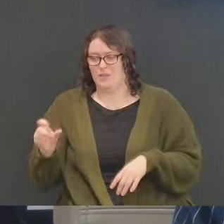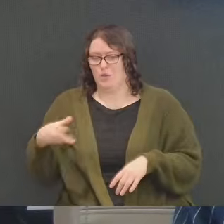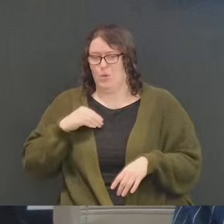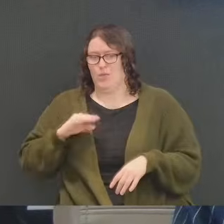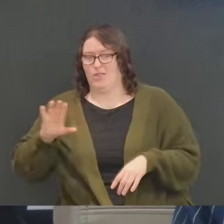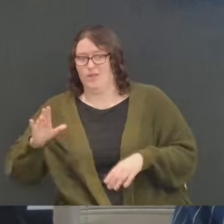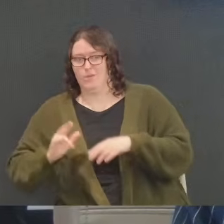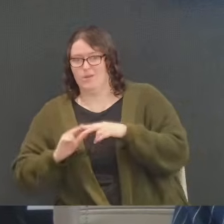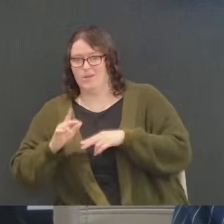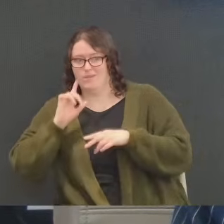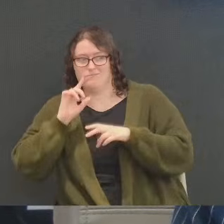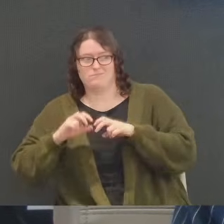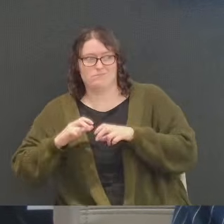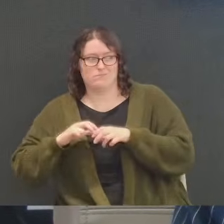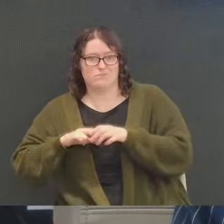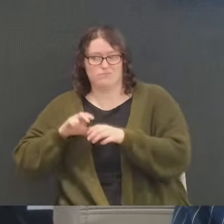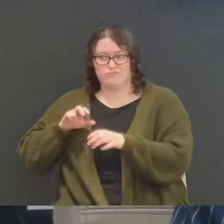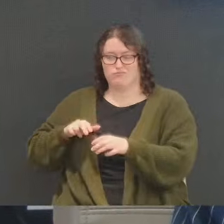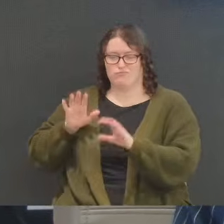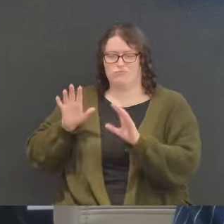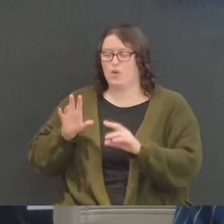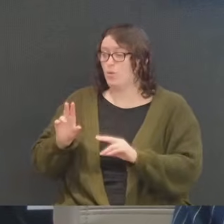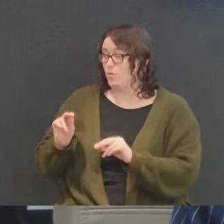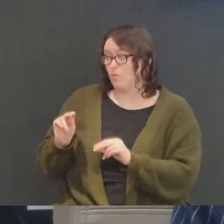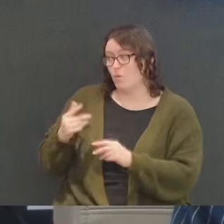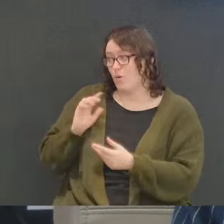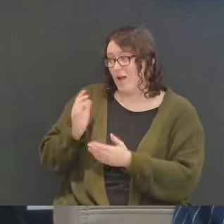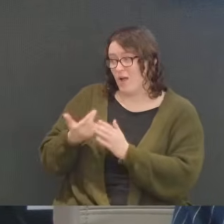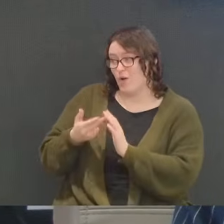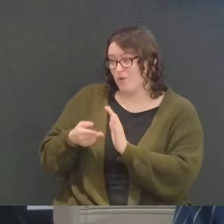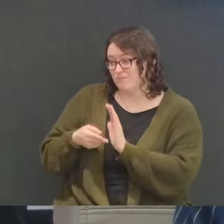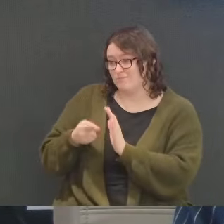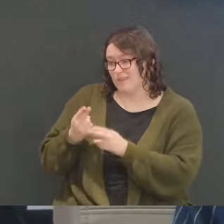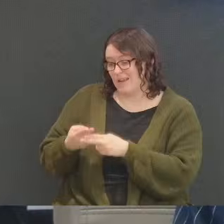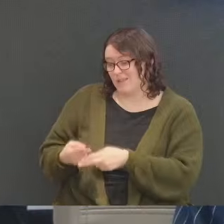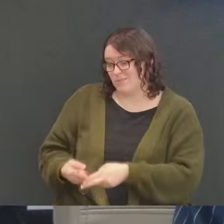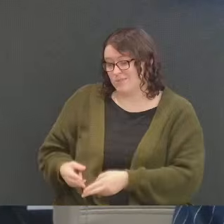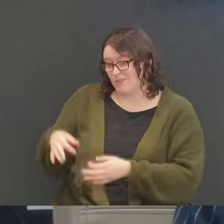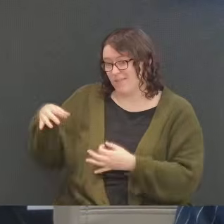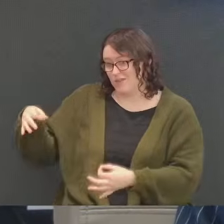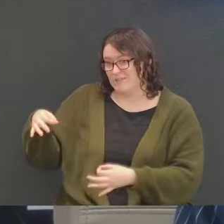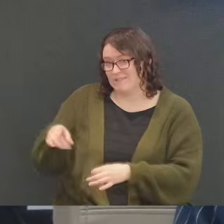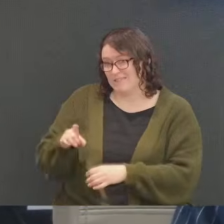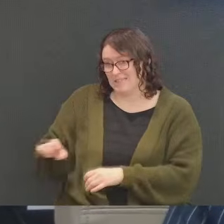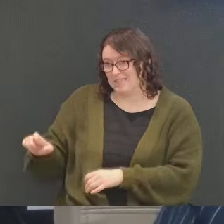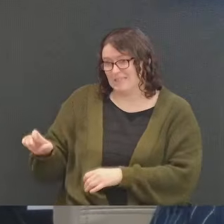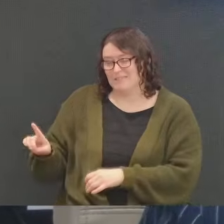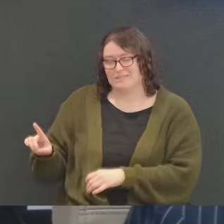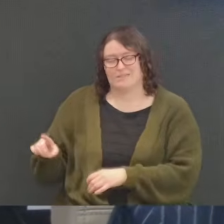to do with it. But he said, "No, our names are on some deeds." And so, I use that as an example of